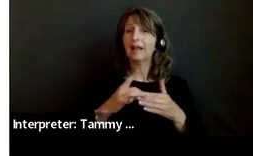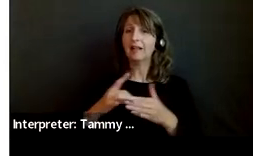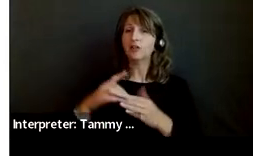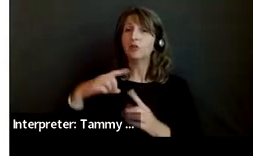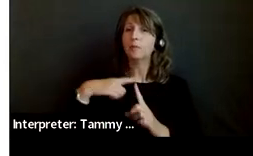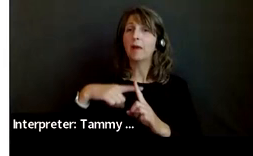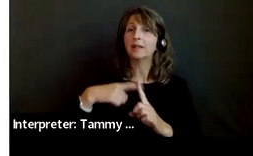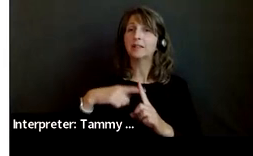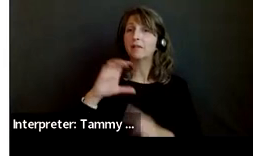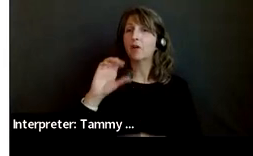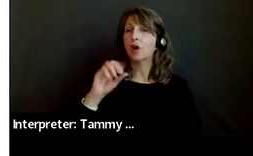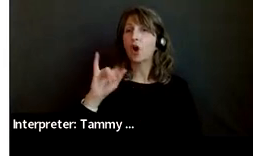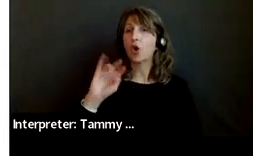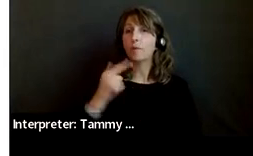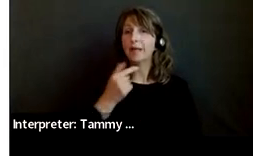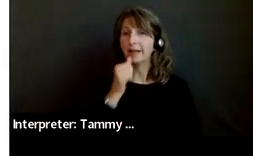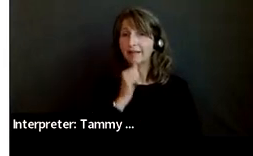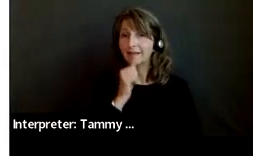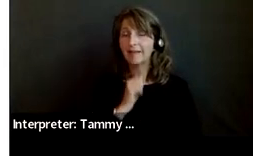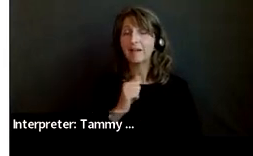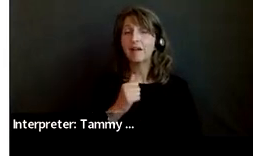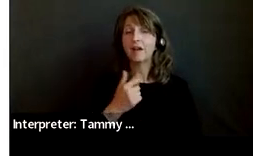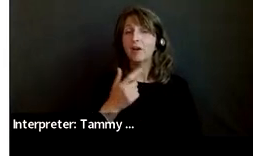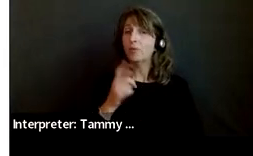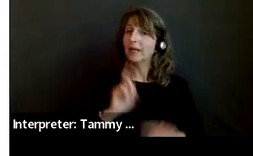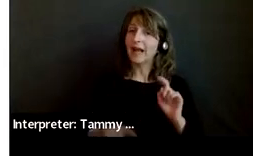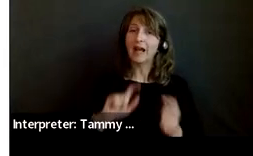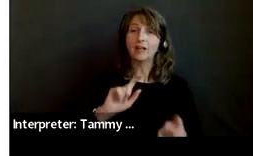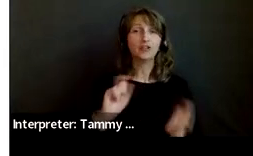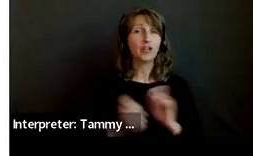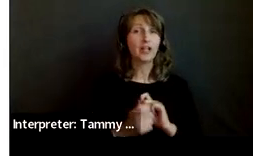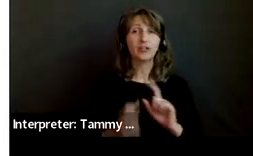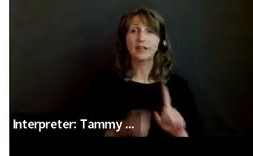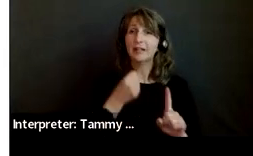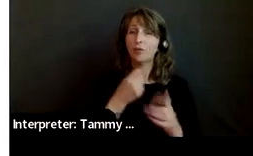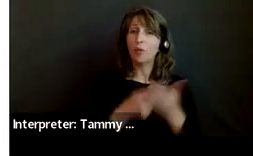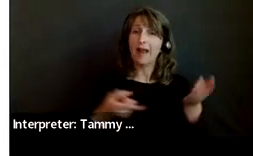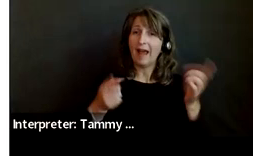We cannot change the events that someone has been through, but we can help someone to cope through the resulting.